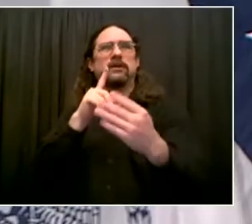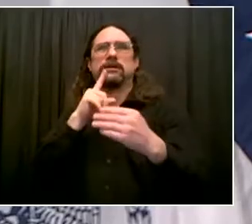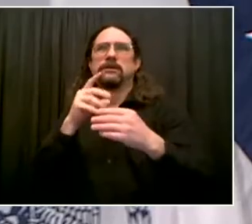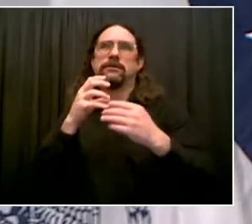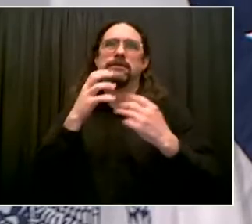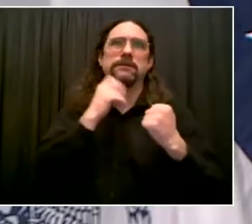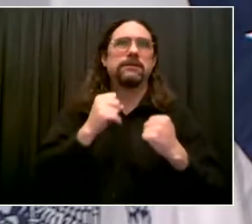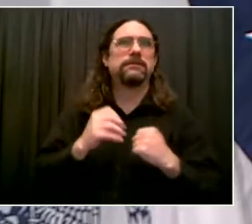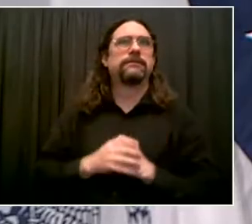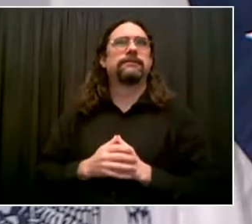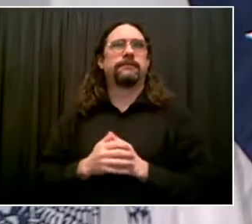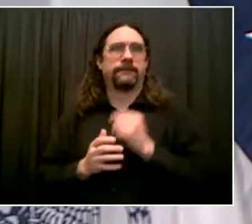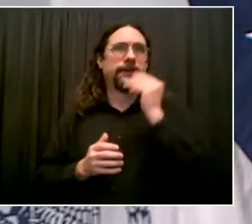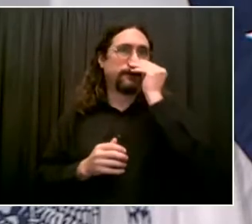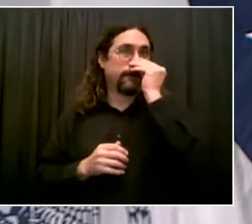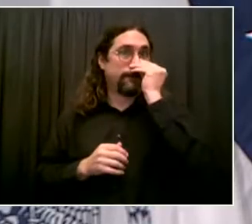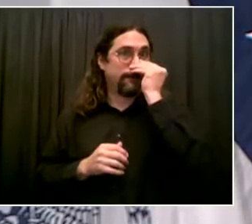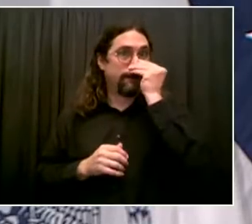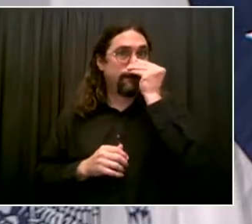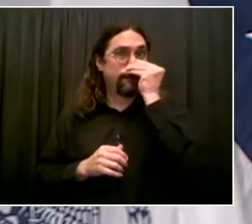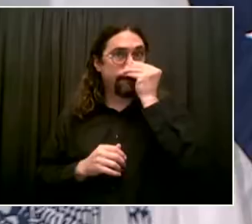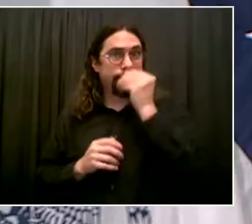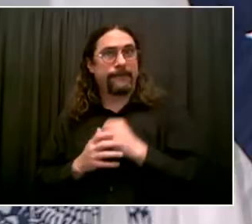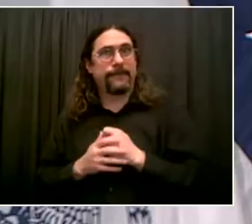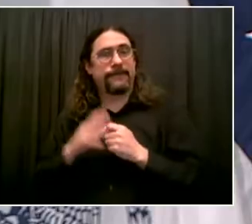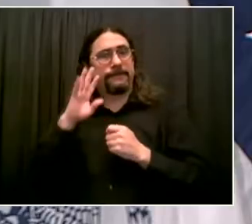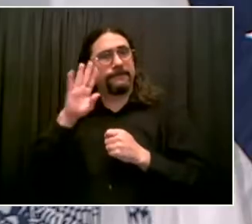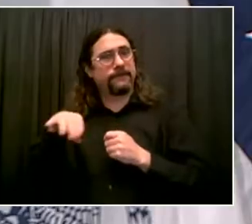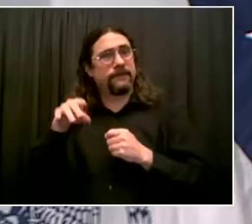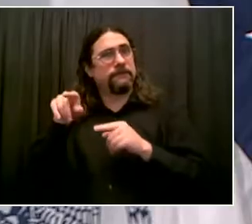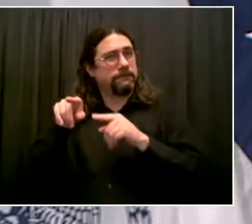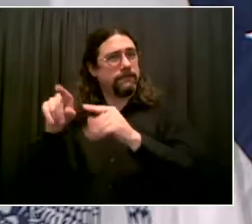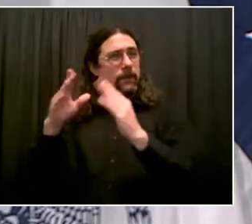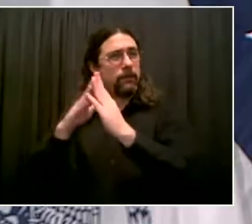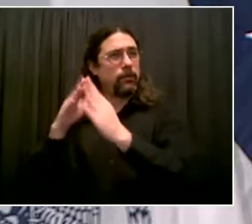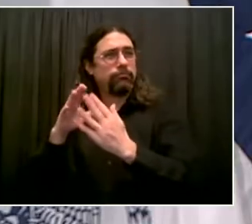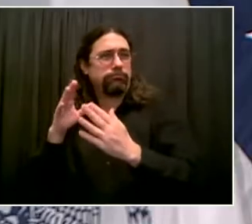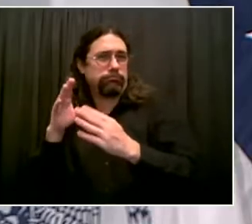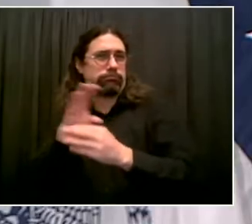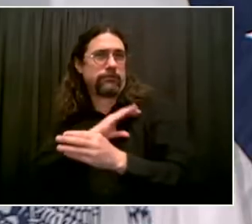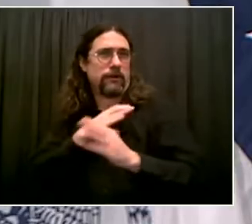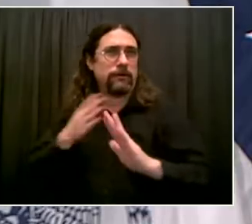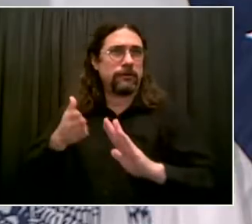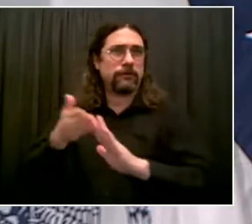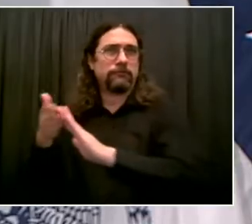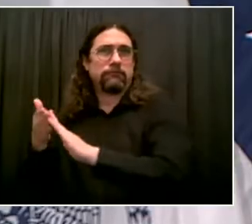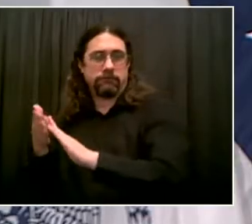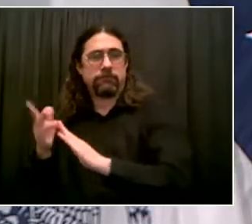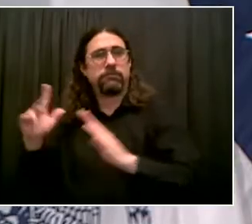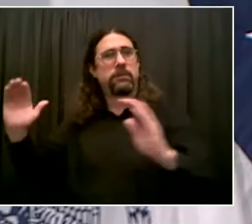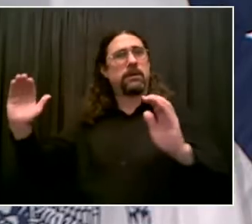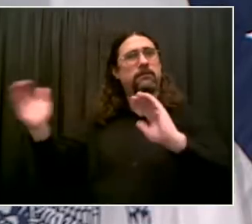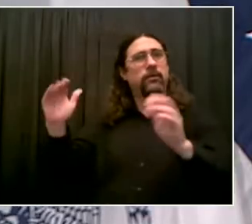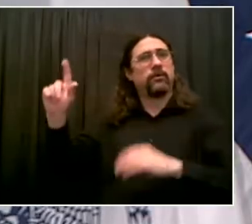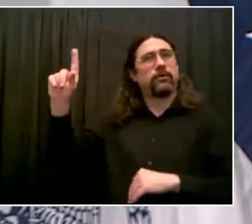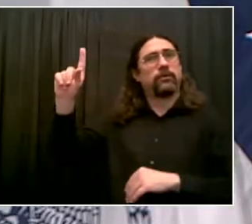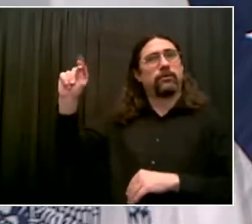YEARS. ROBBERY AND BURGLARIES, CRUCIAL EXAMPLE DOWN 60% COMPARED TO 20 YRSEA A.GO